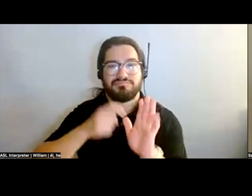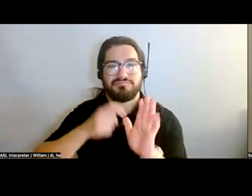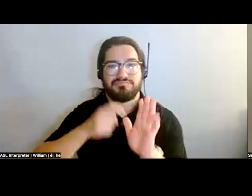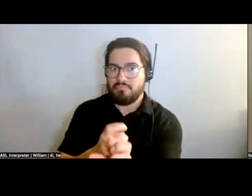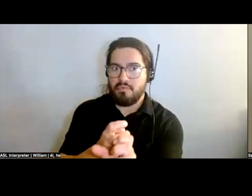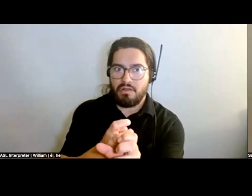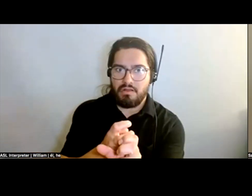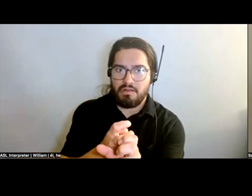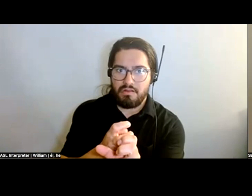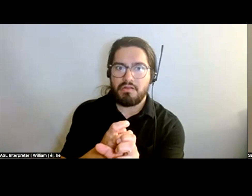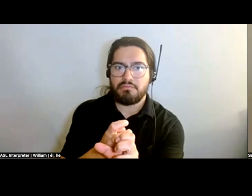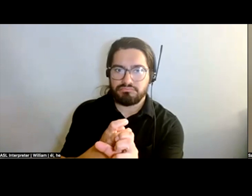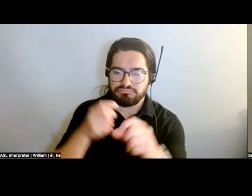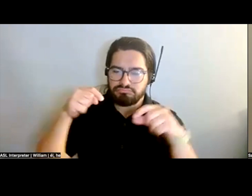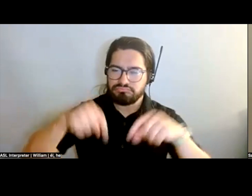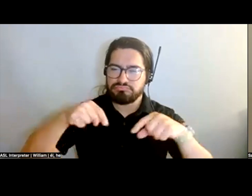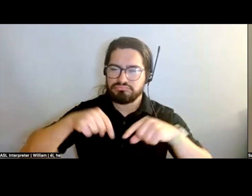And yeah, this is what I'm going to read.